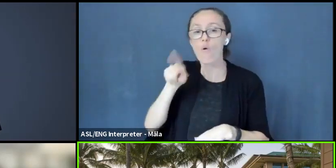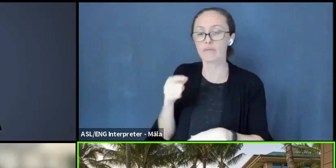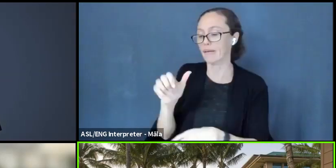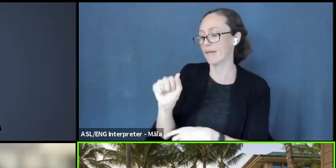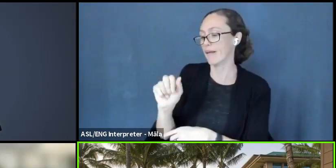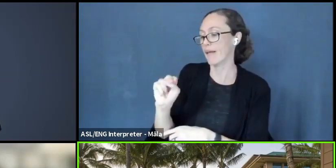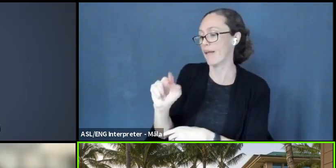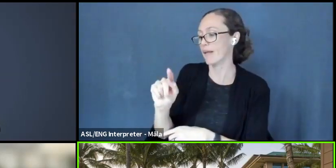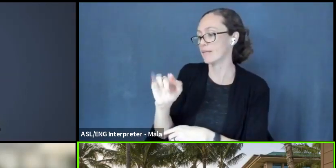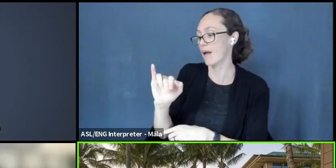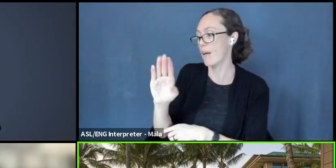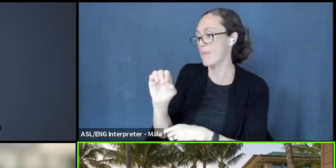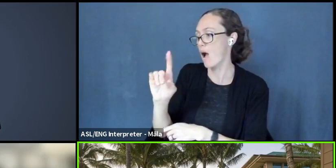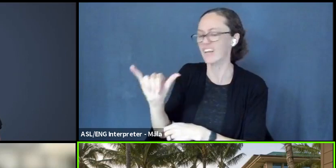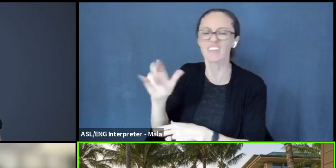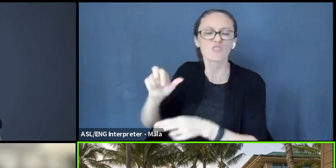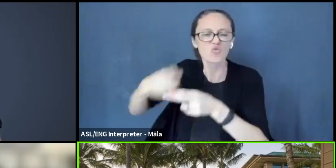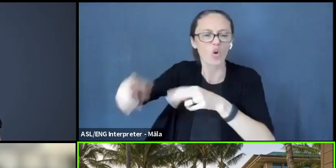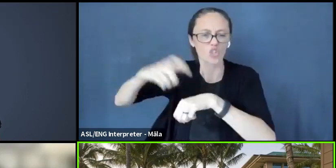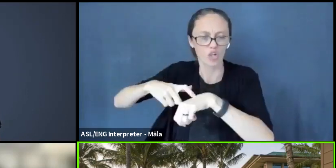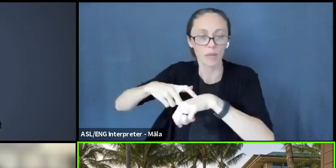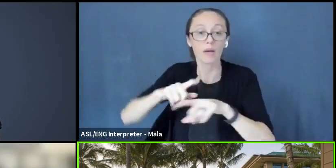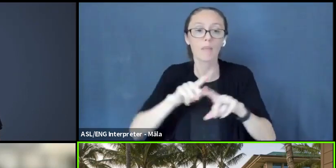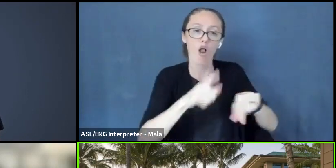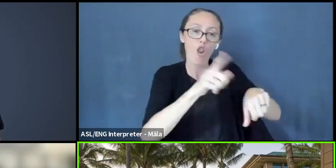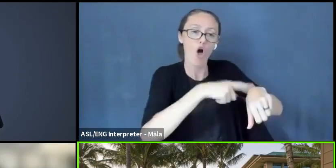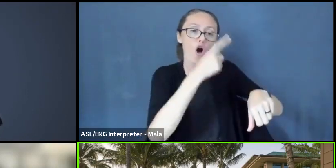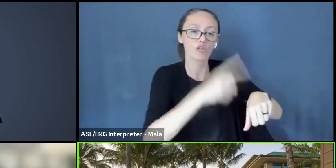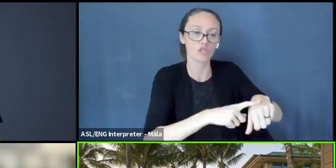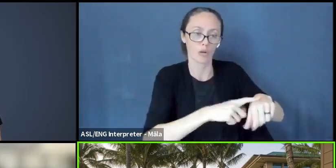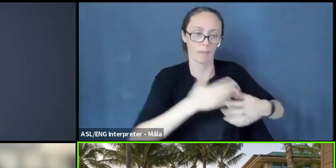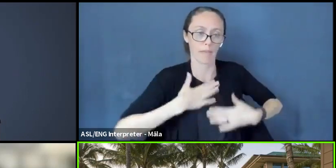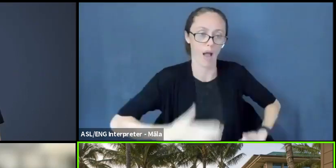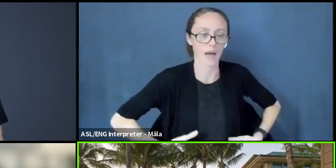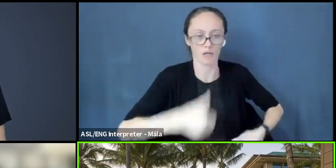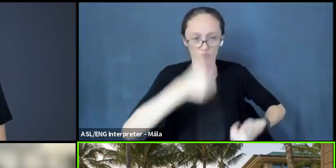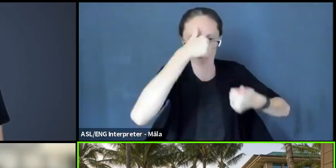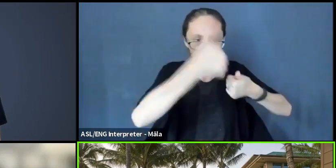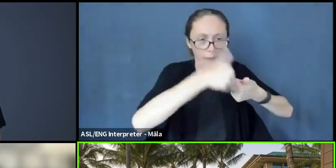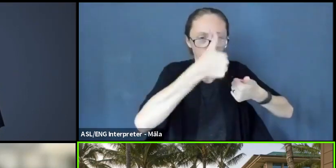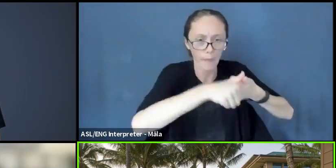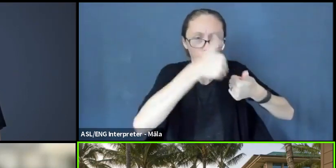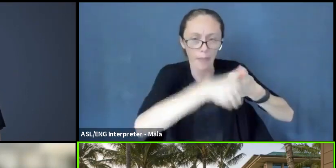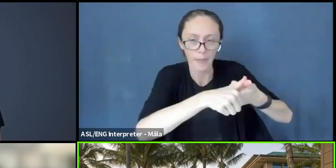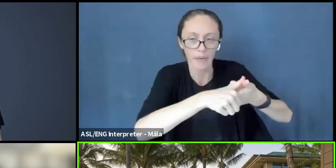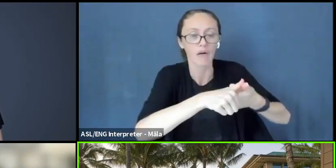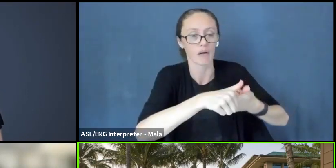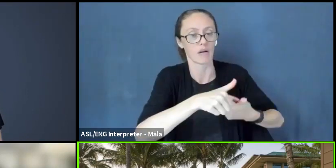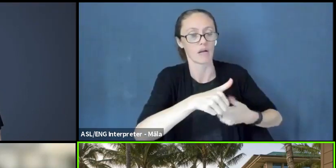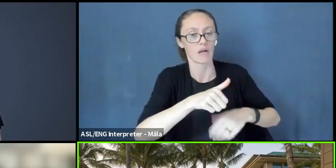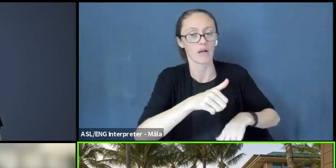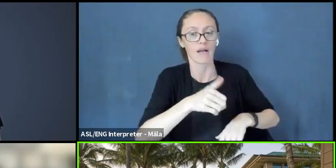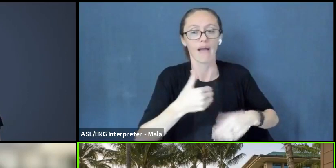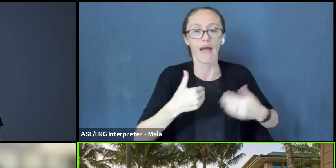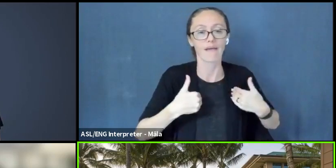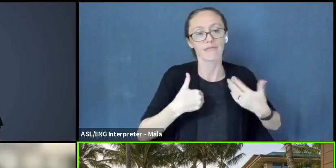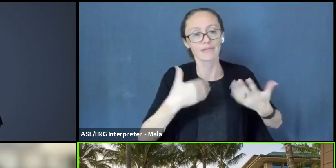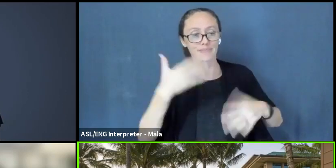Longlasting immunity basically comes from the body and immune system remembering and something called memory cells.